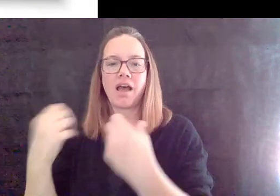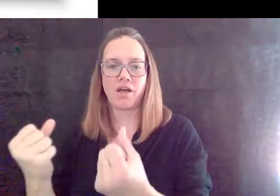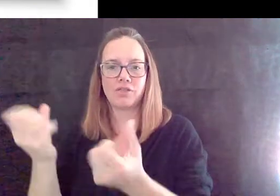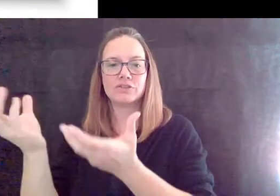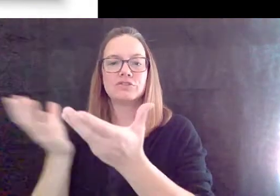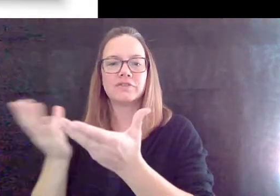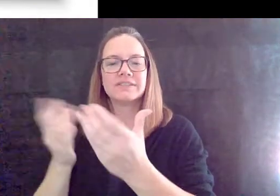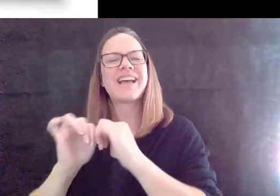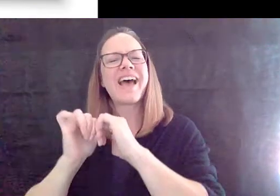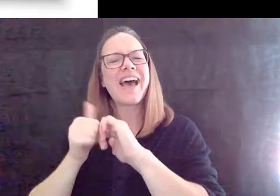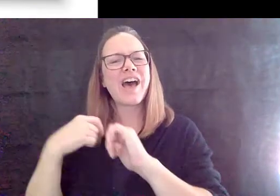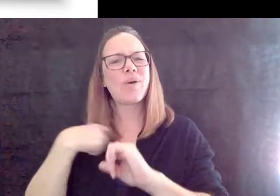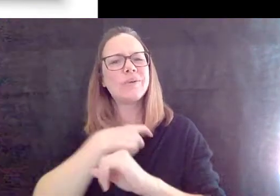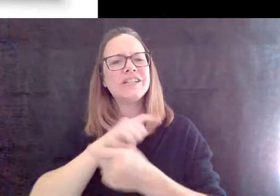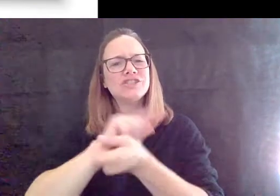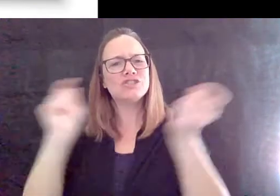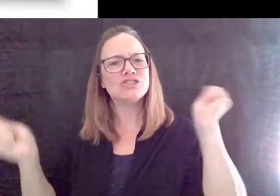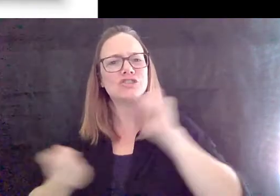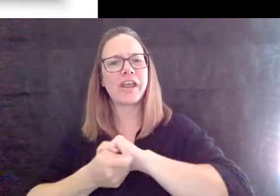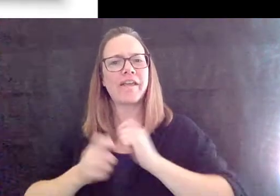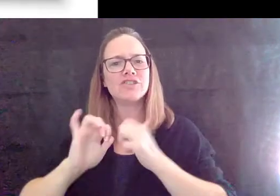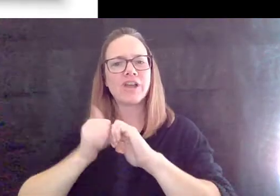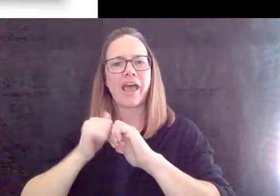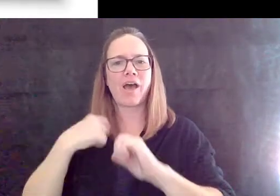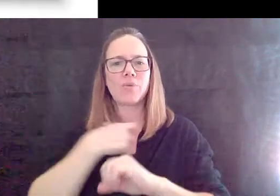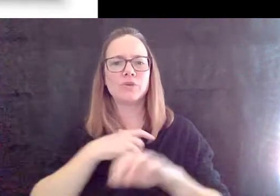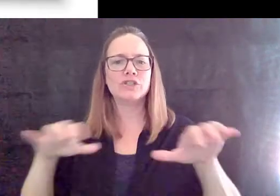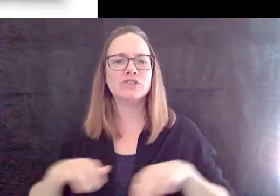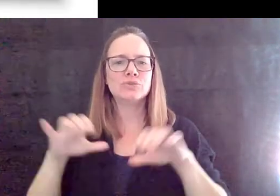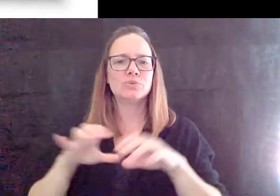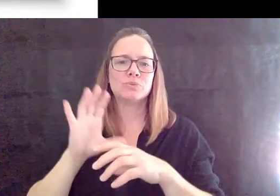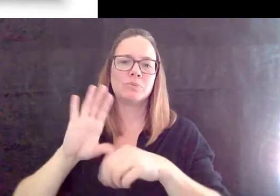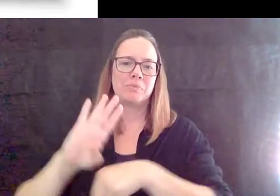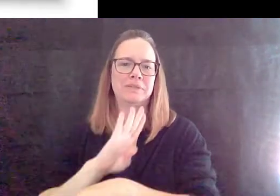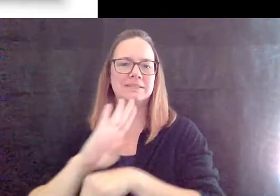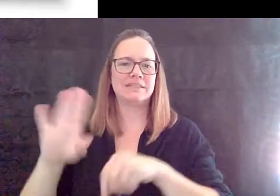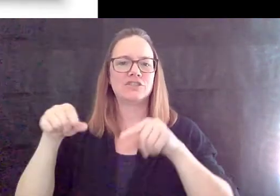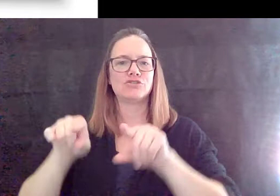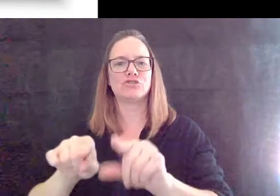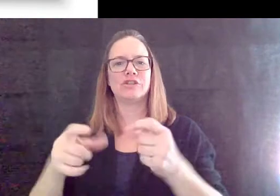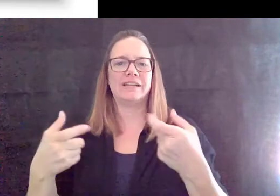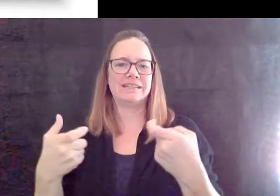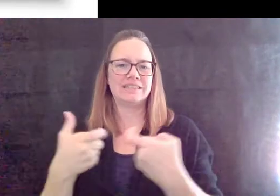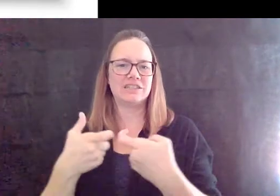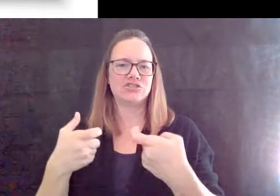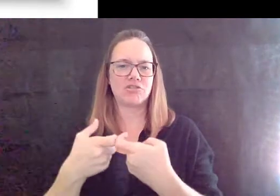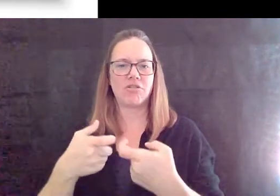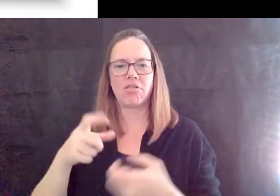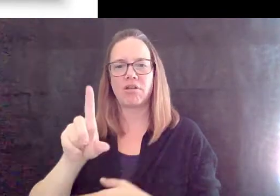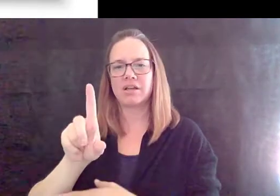about just how we do business differently in this very digital era. Next slide, Ellie.